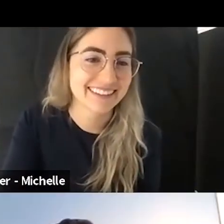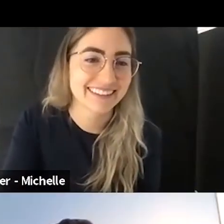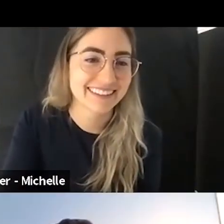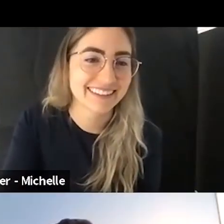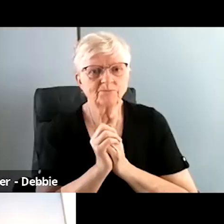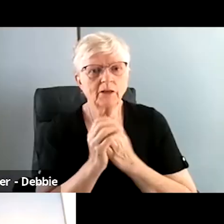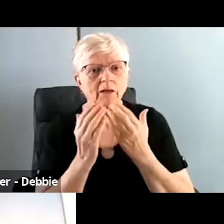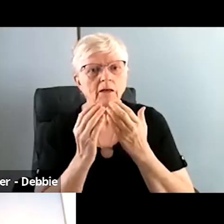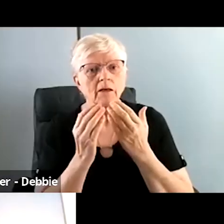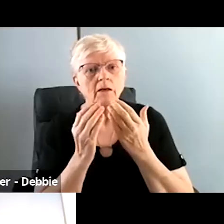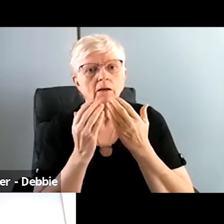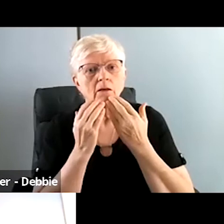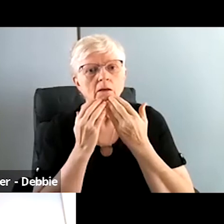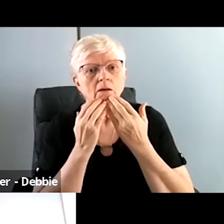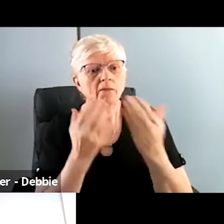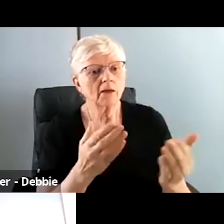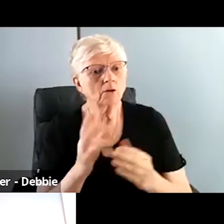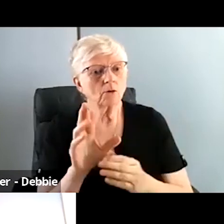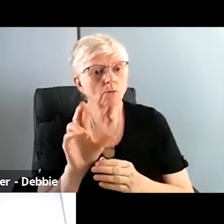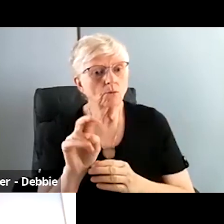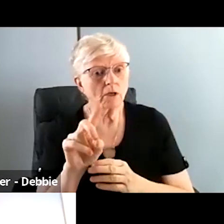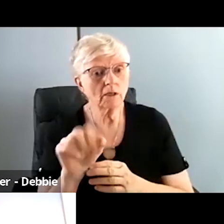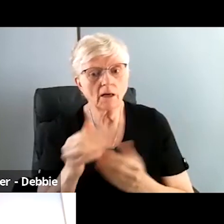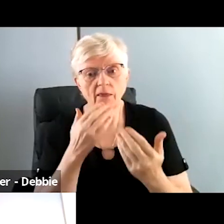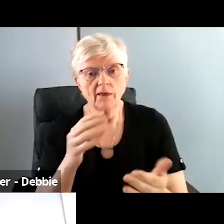THANK YOU ALL SO MUCH. AND WITH THAT, I WILL TURN THE MIC OVER.